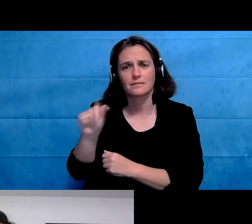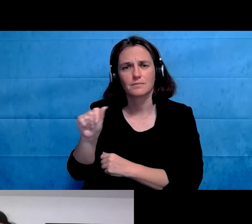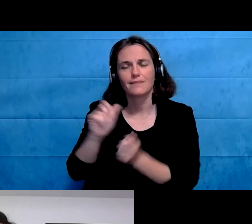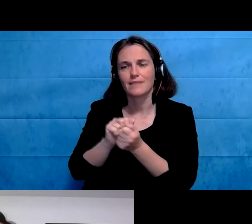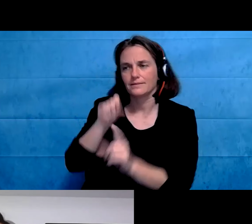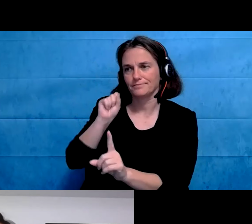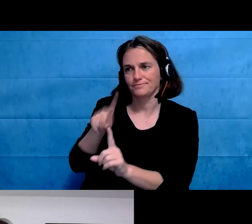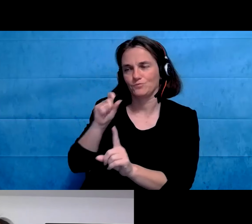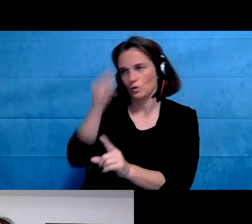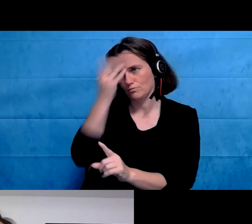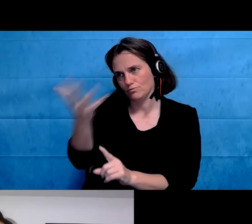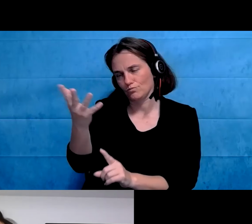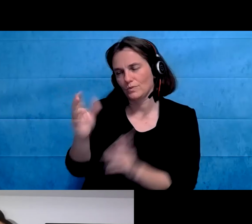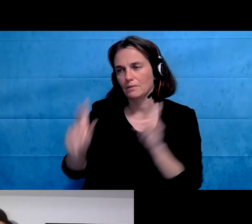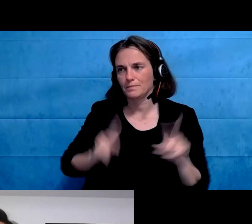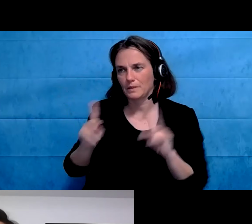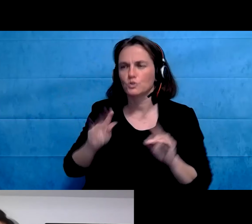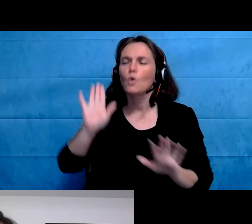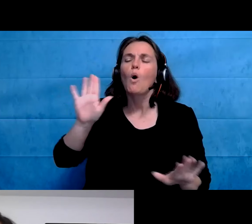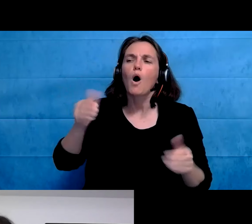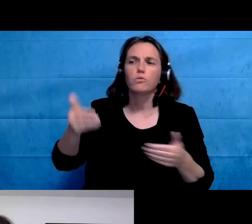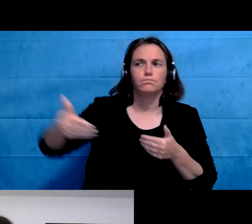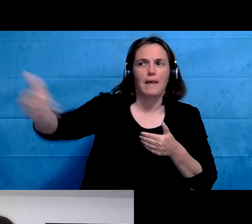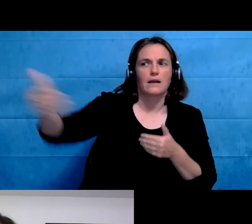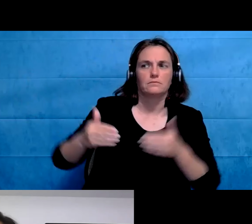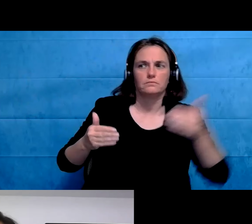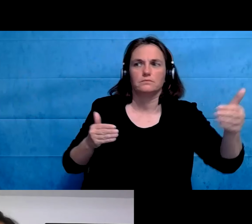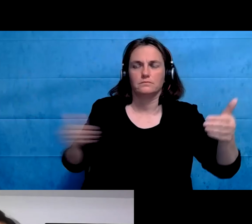to give you more space. So I think that's a great tip, Emily.